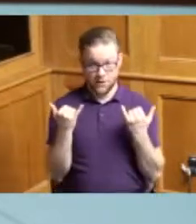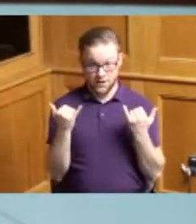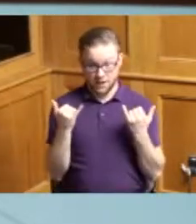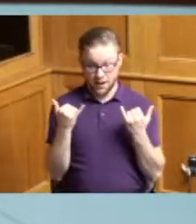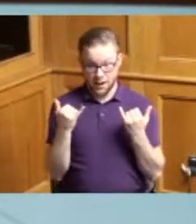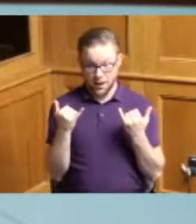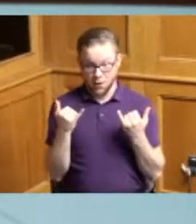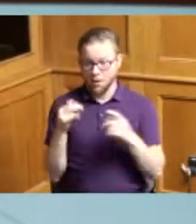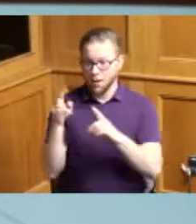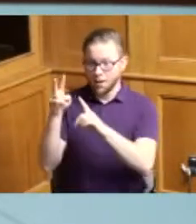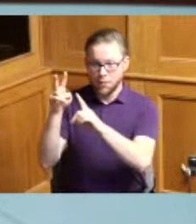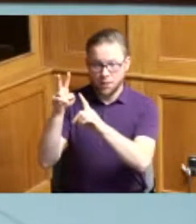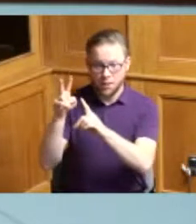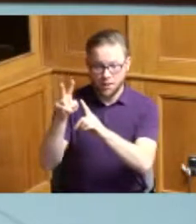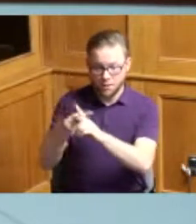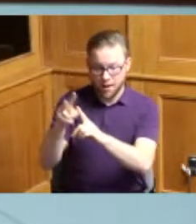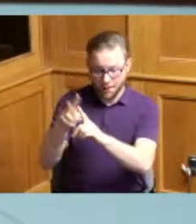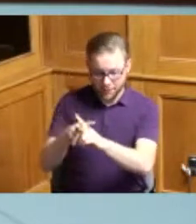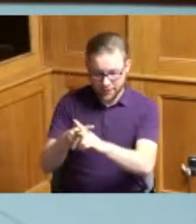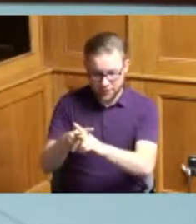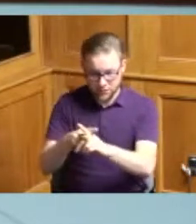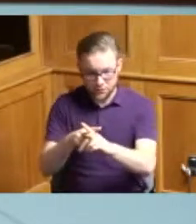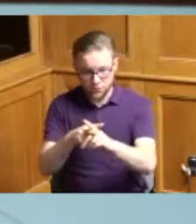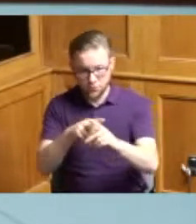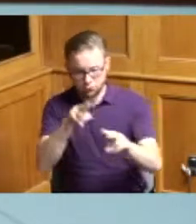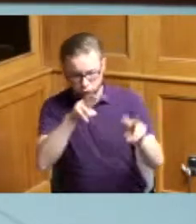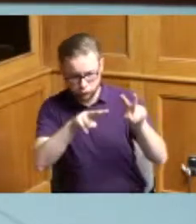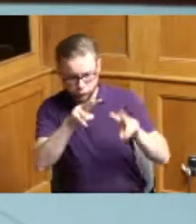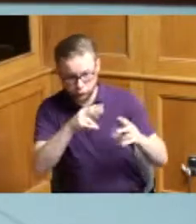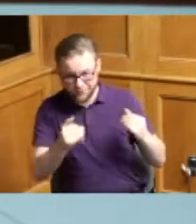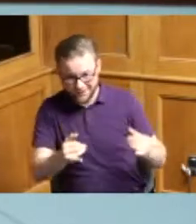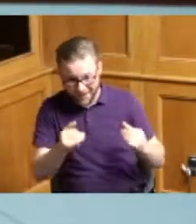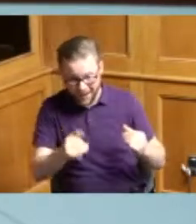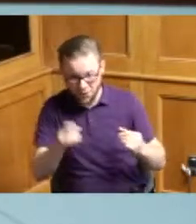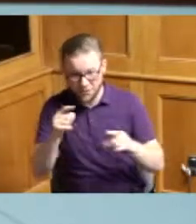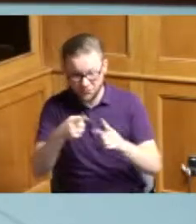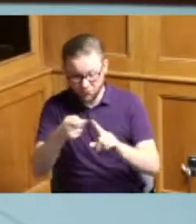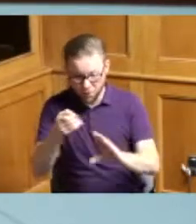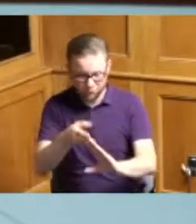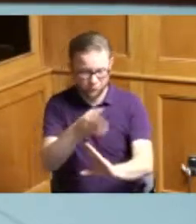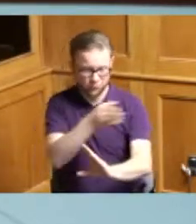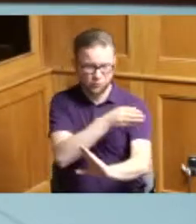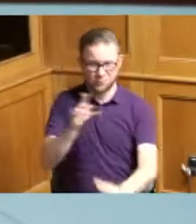received on December the 8th we know that that's a problem and we need to get those applications